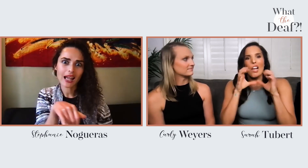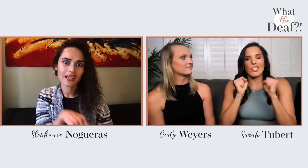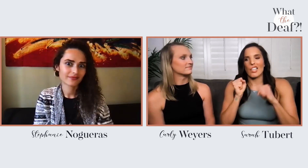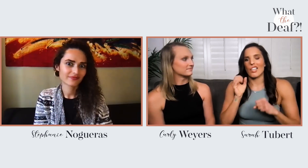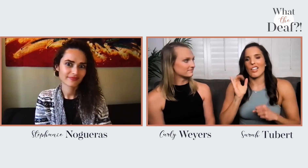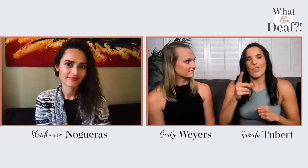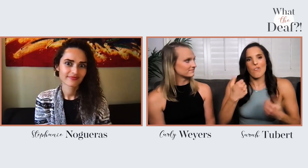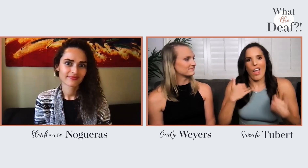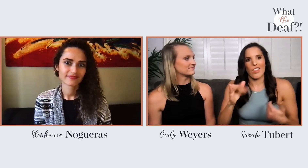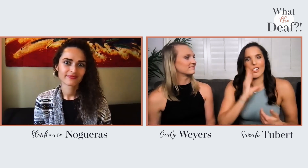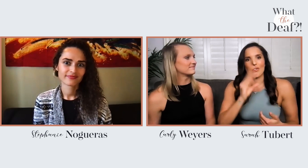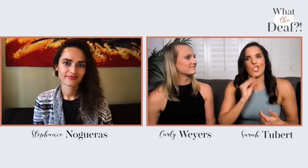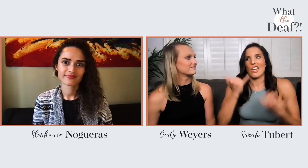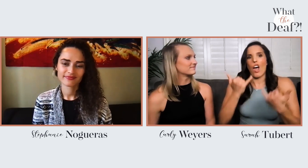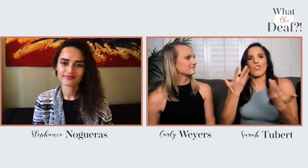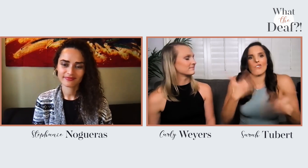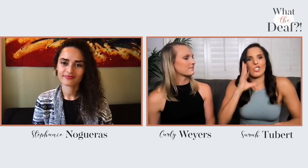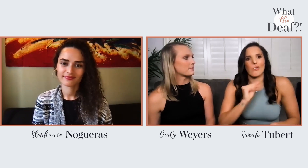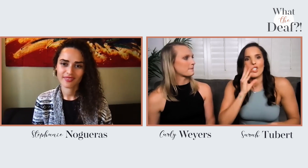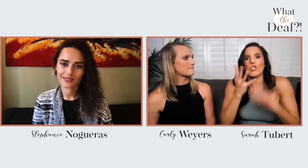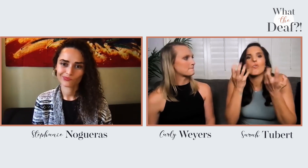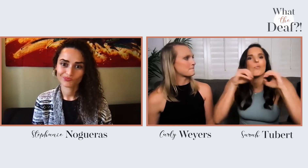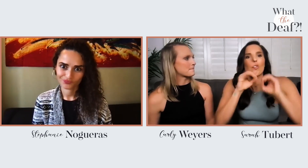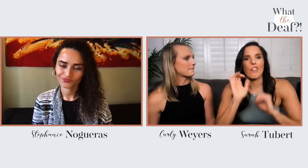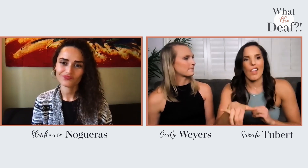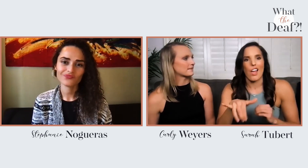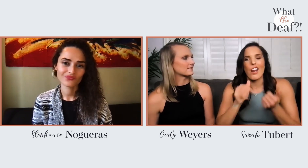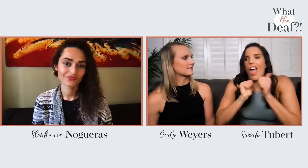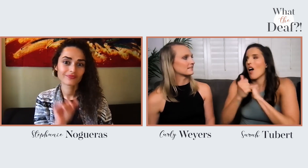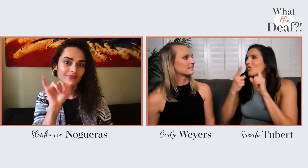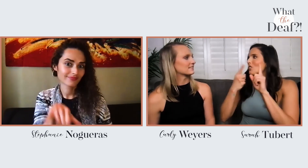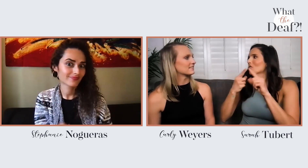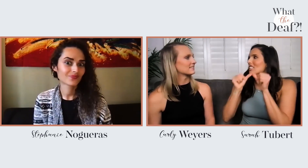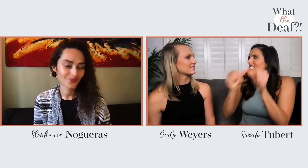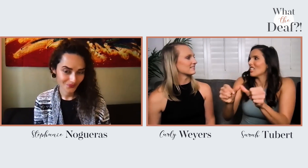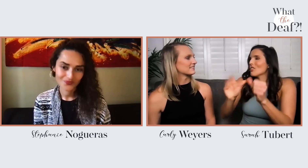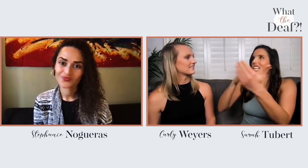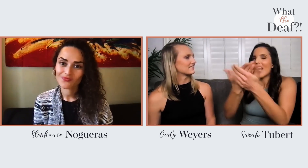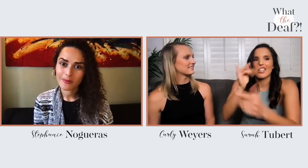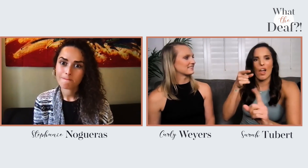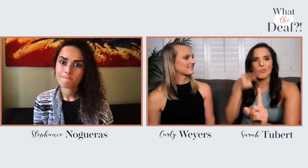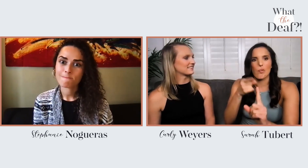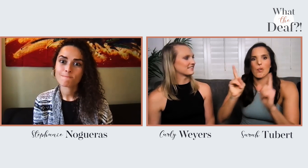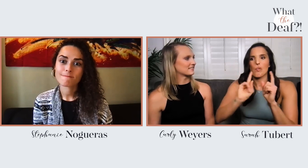It's amazing that you had that experience, and now you've already experienced that and you want more of that, and how do we continue to get to that point